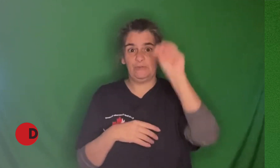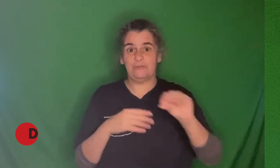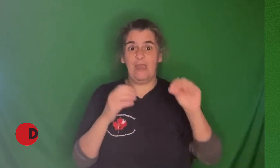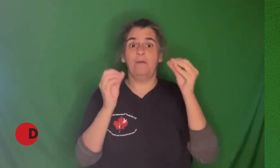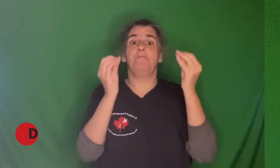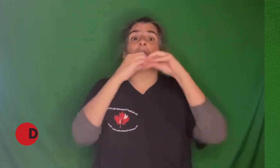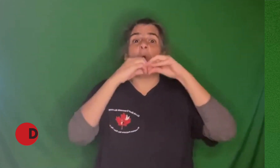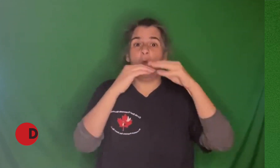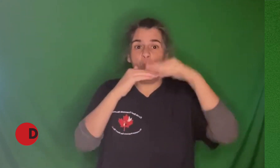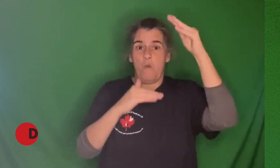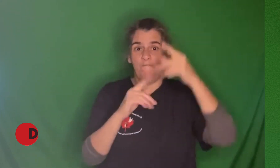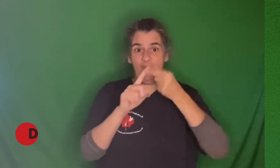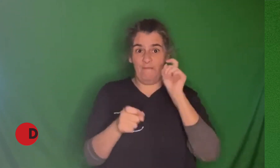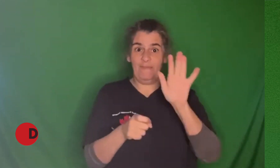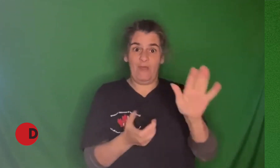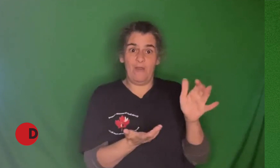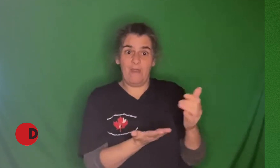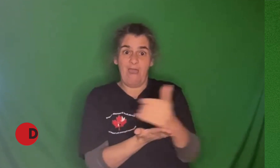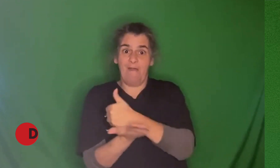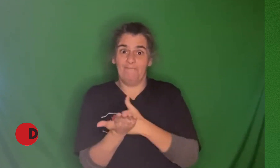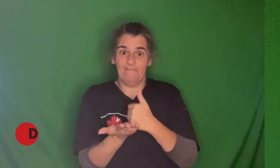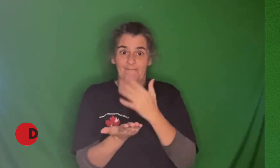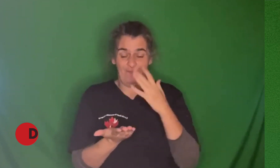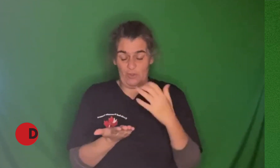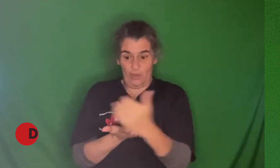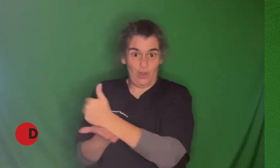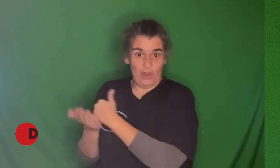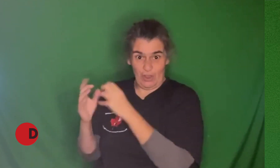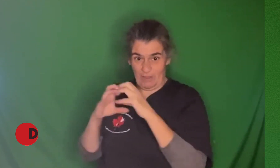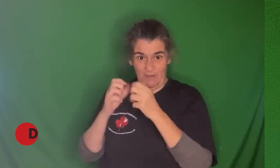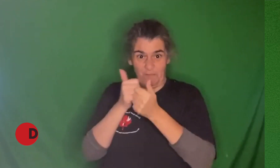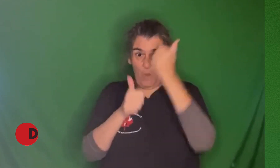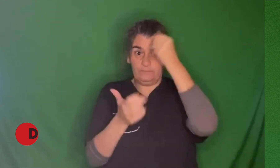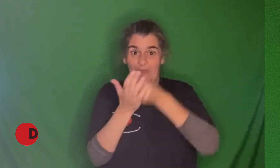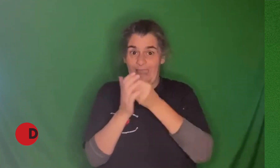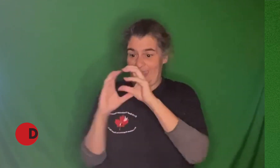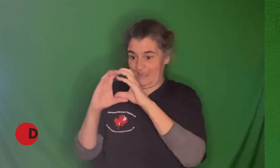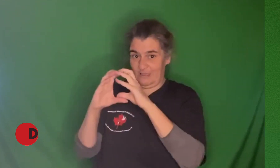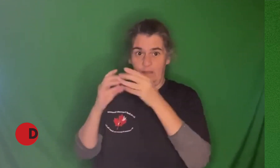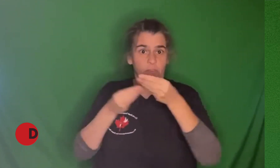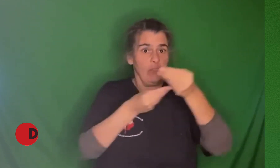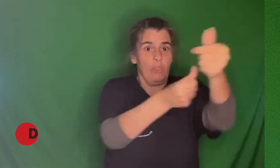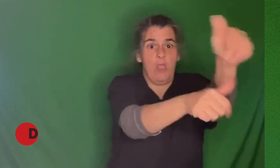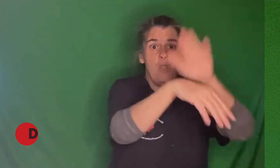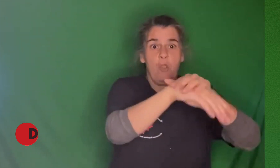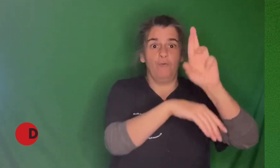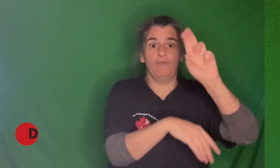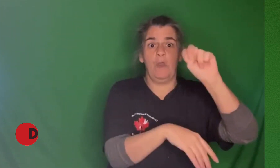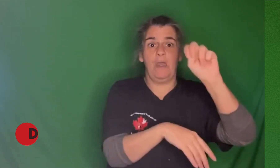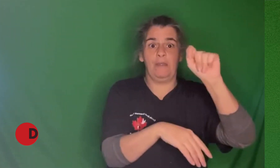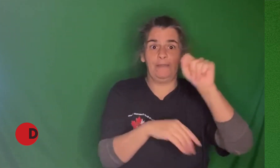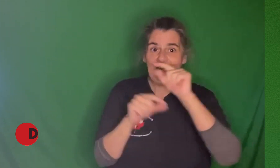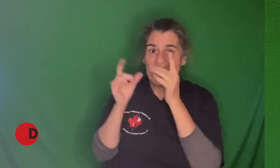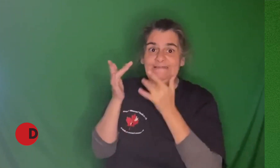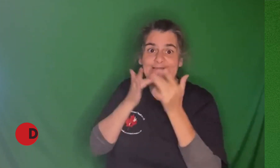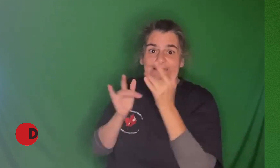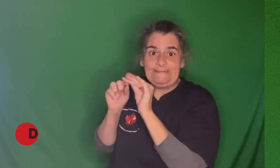spend more than 50% of their income on rent. With most of their